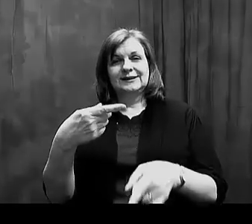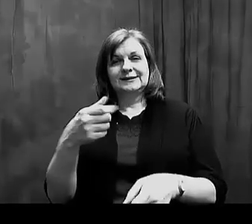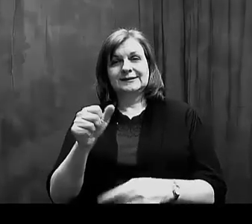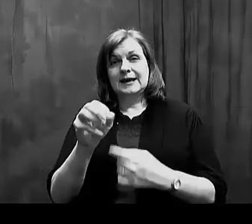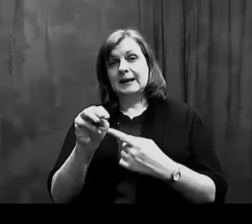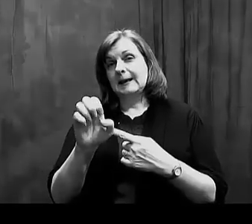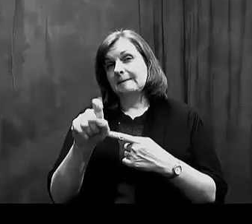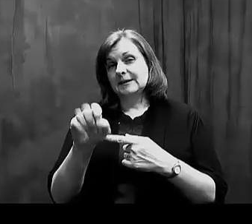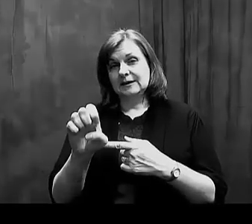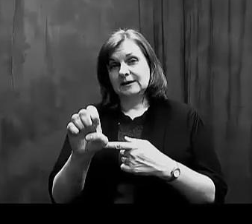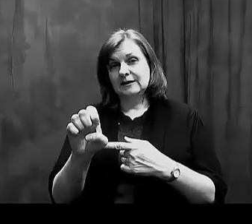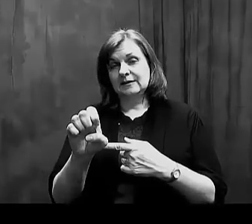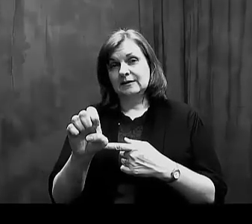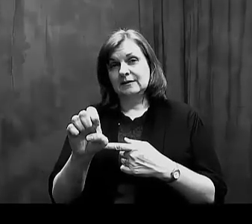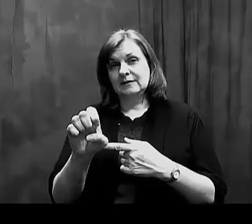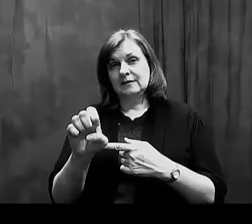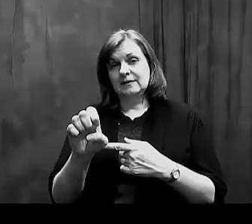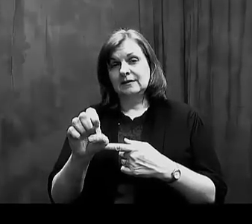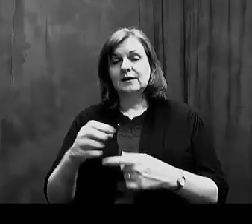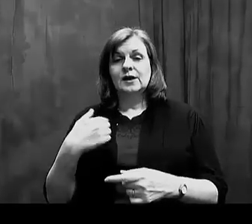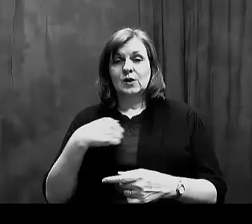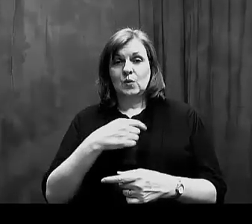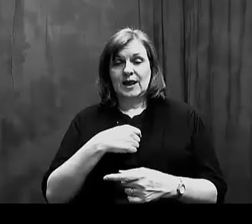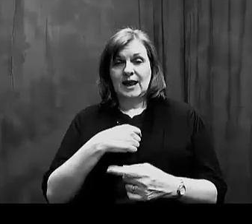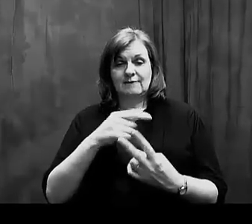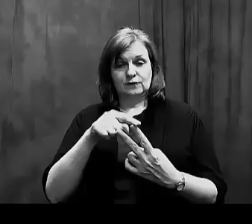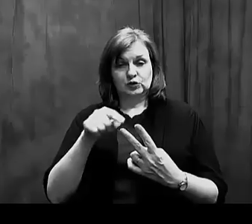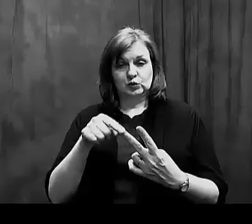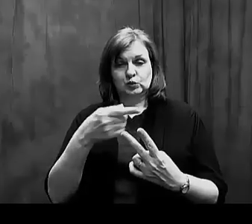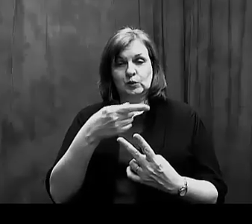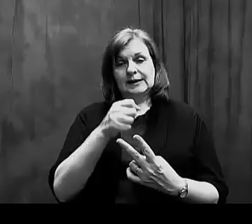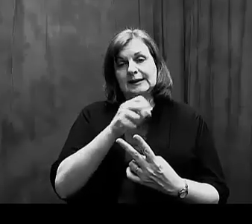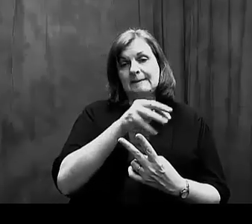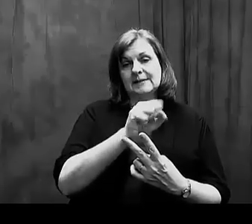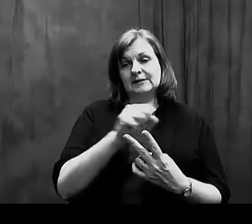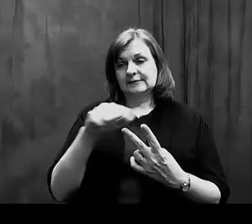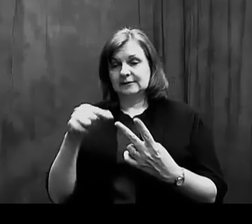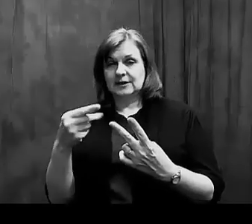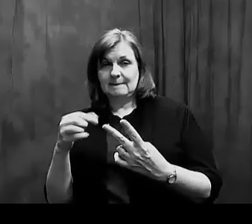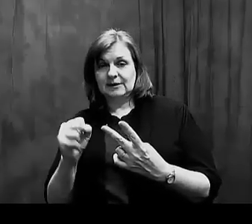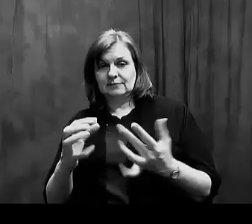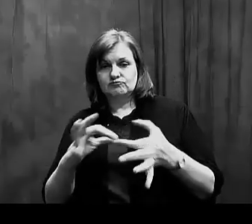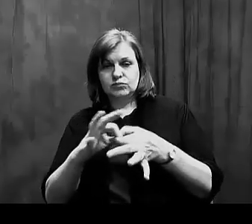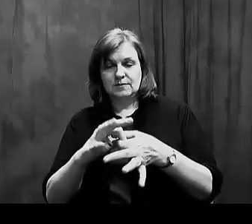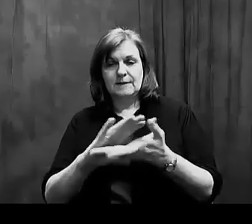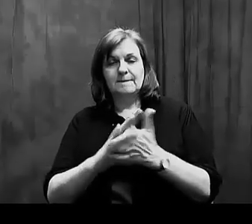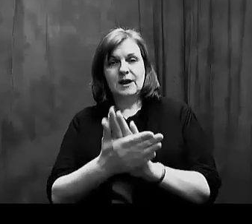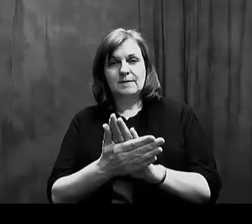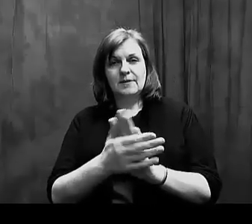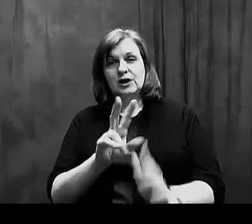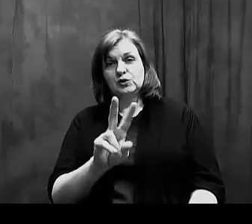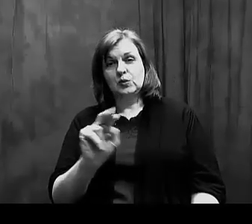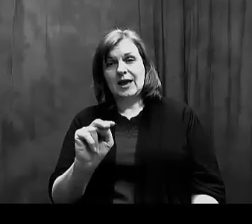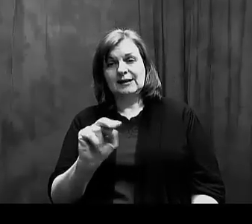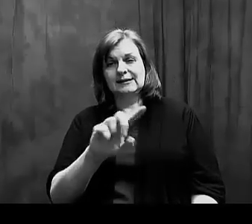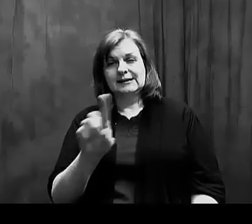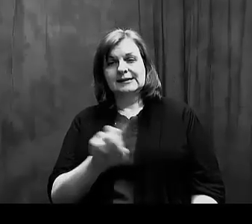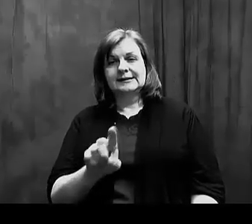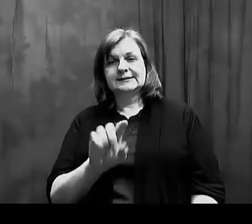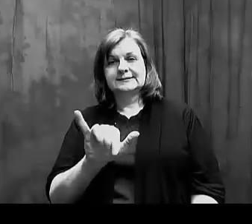mechanism fertilized by a sperm or spore like mechanism